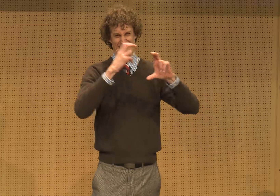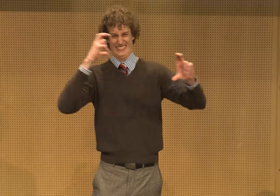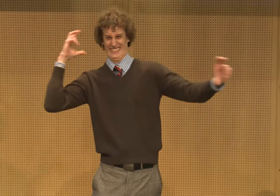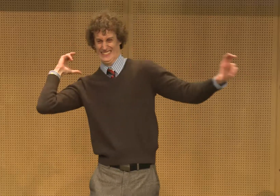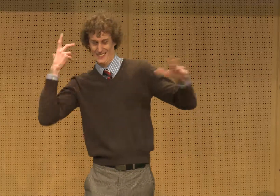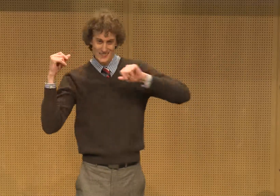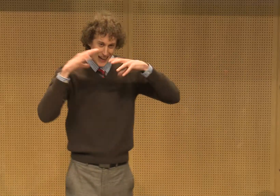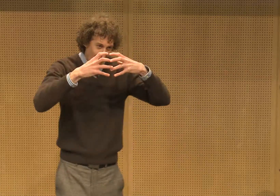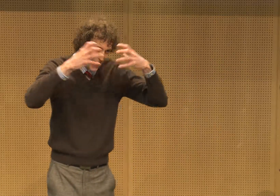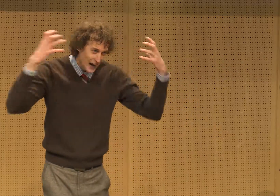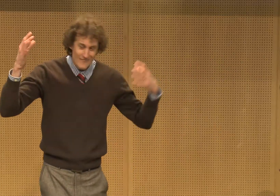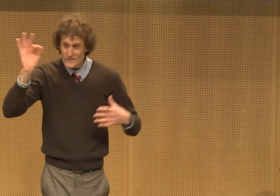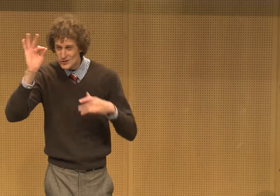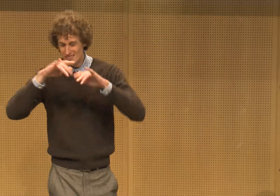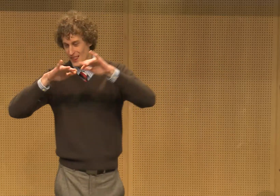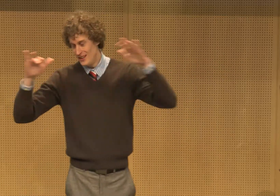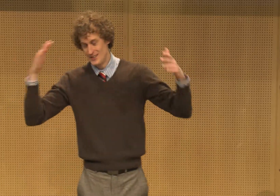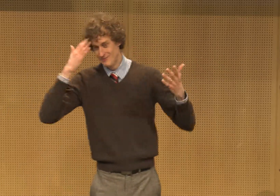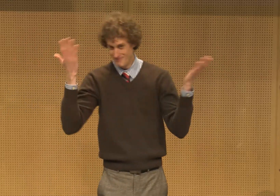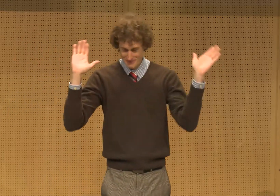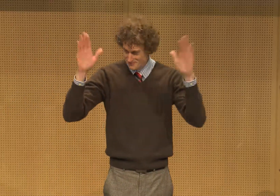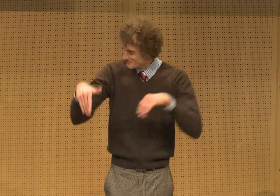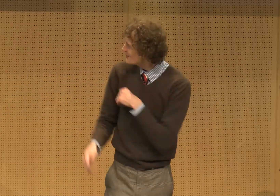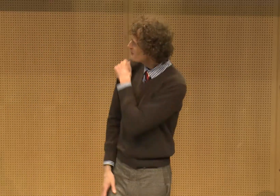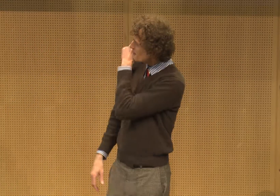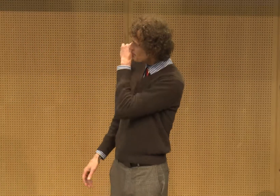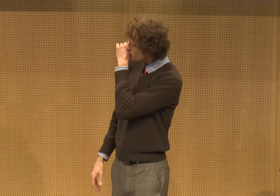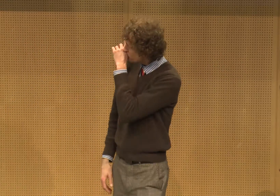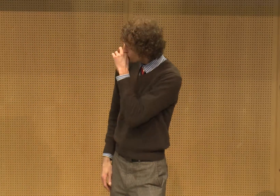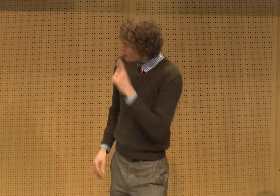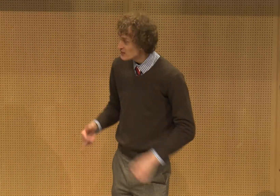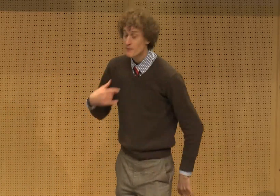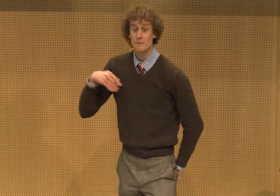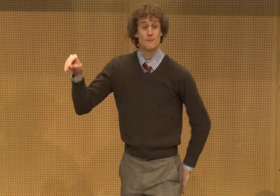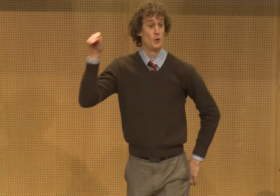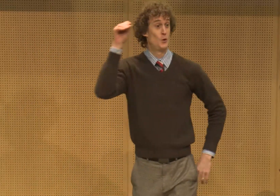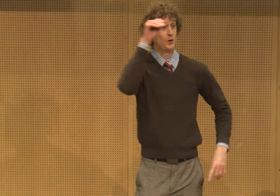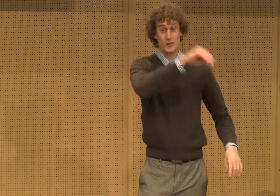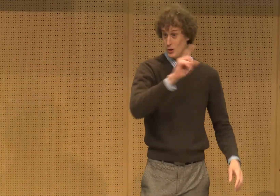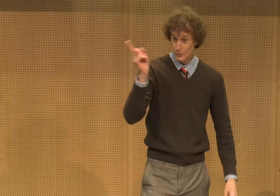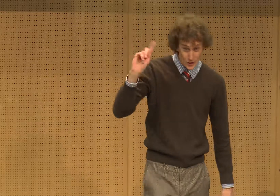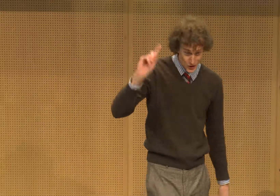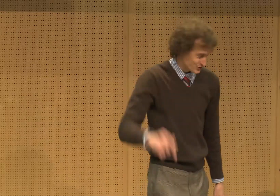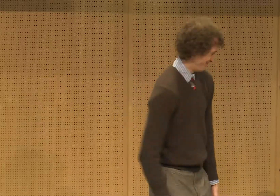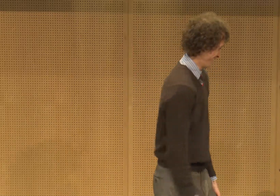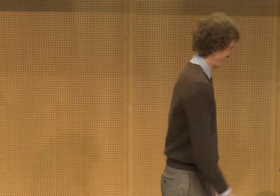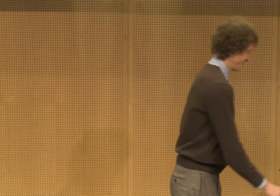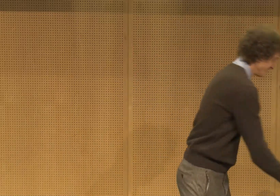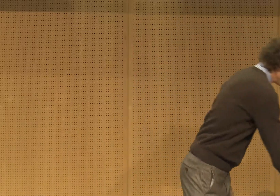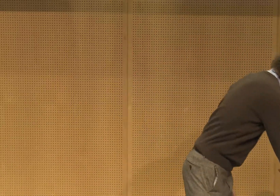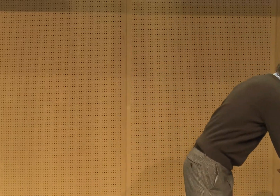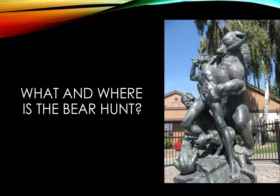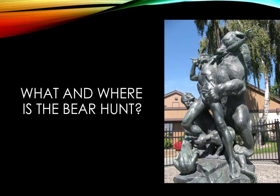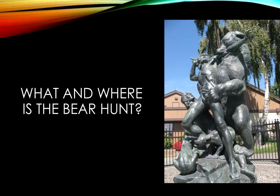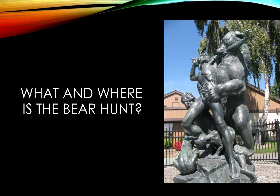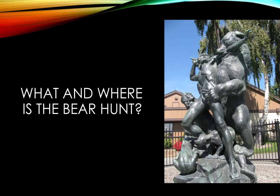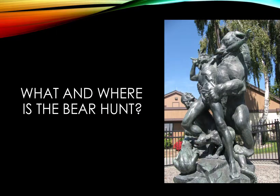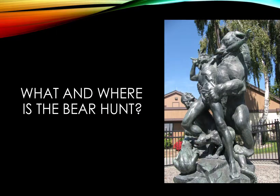but I'm sure it looked about like that with all of our furniture and stuff piled on the back. So we moved to...